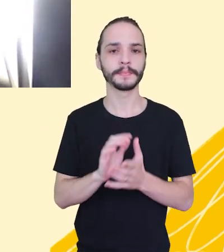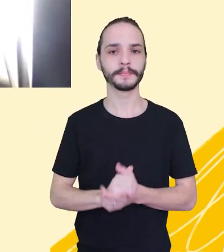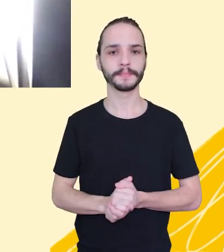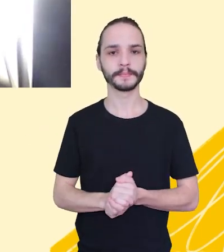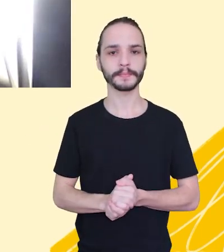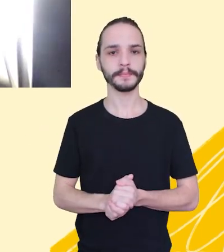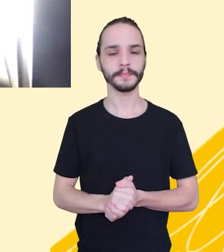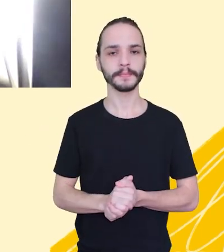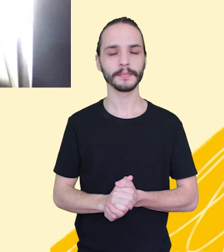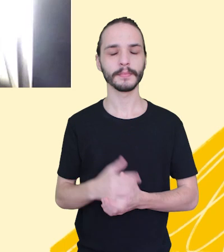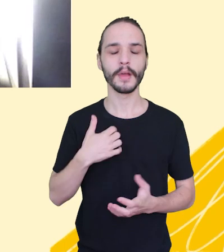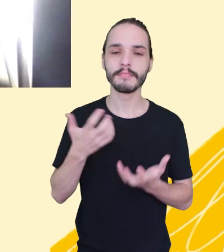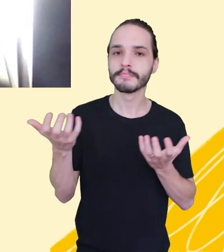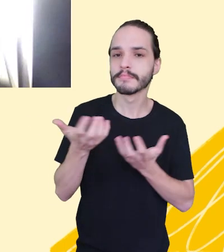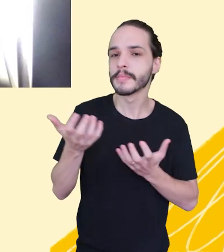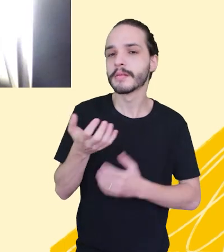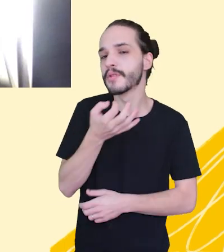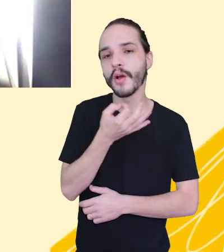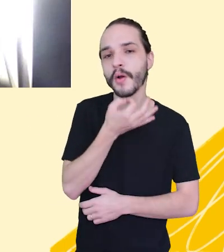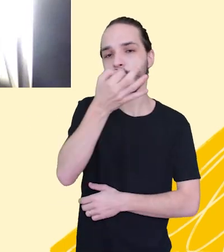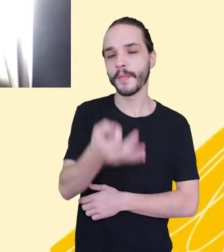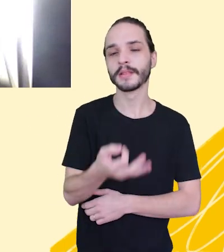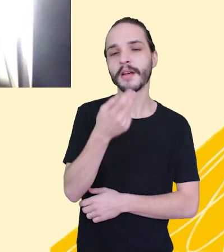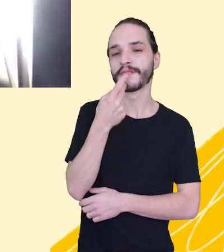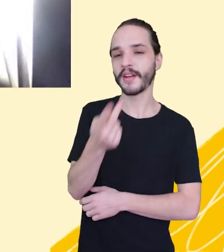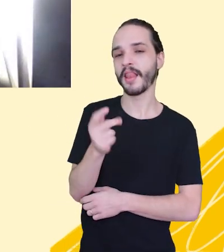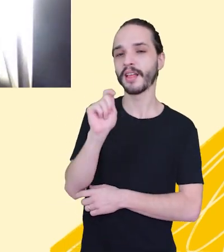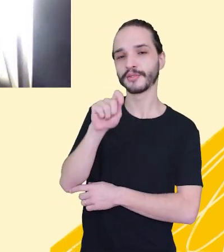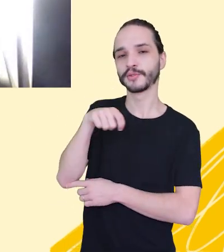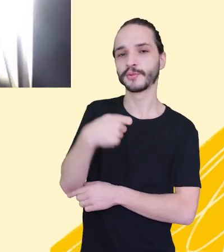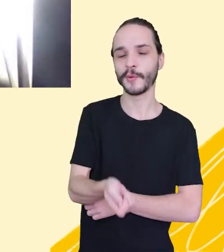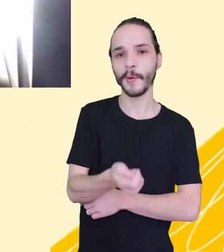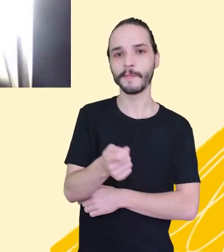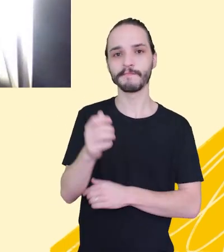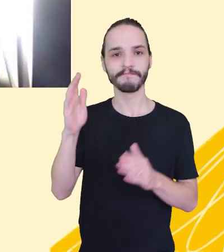I want to remark, I want to say about that.